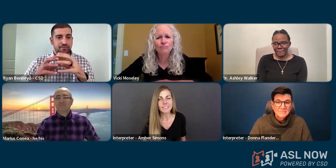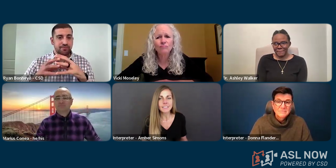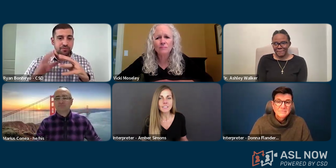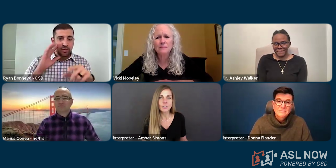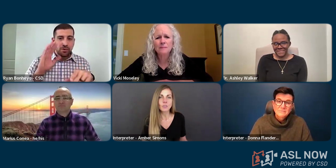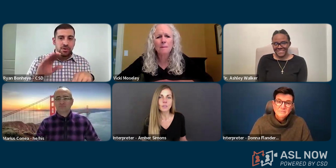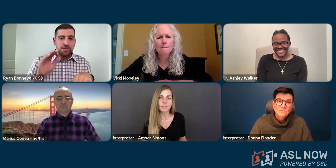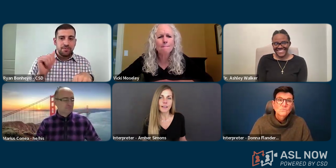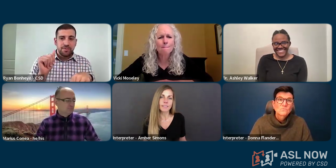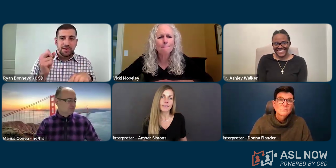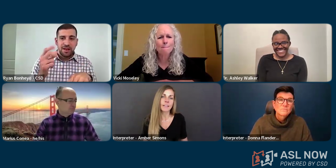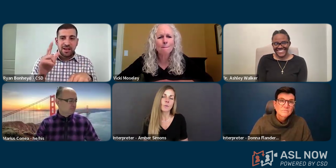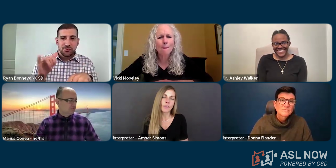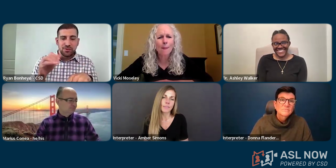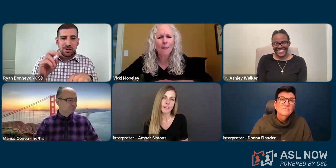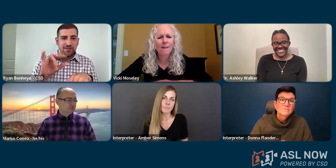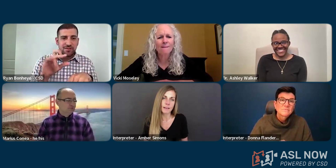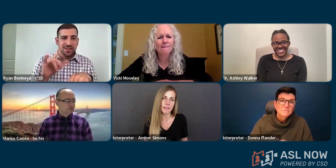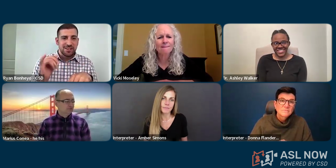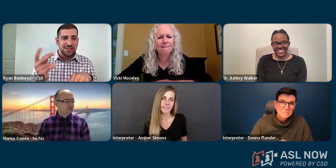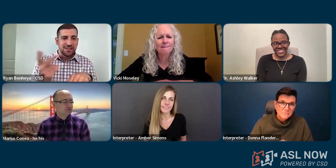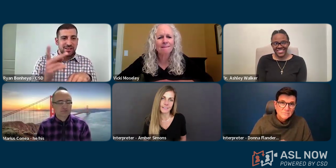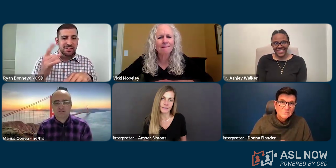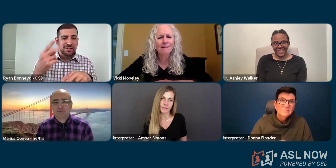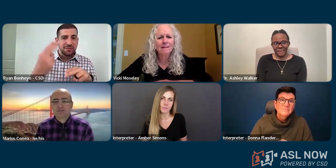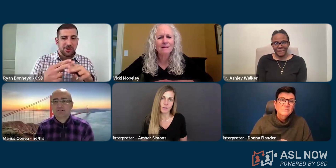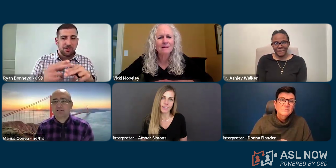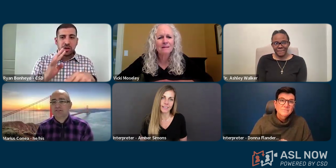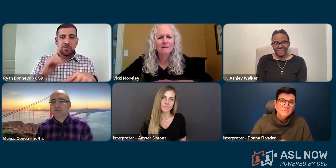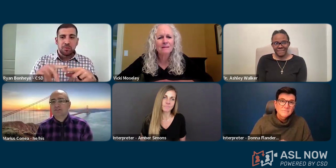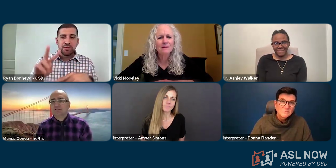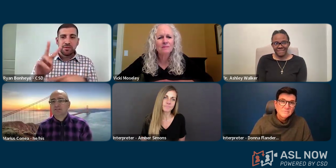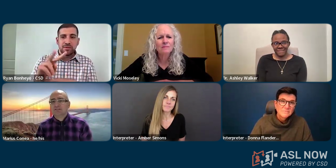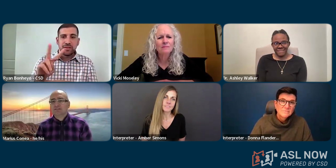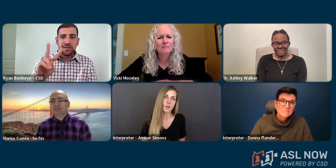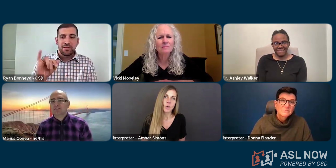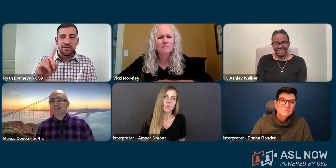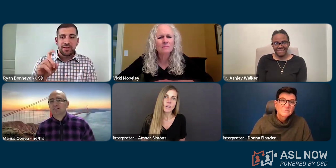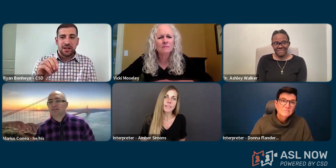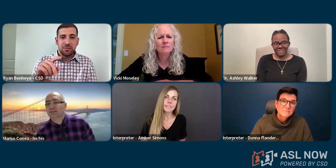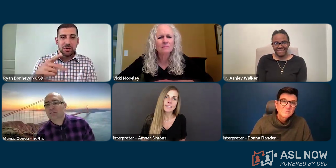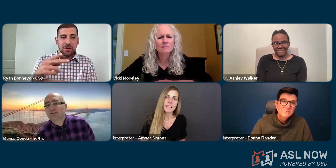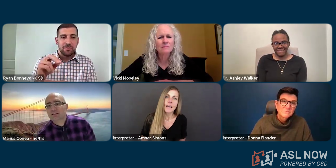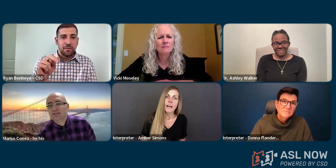continues to advance in a way that benefits the deaf community, Ryan says.